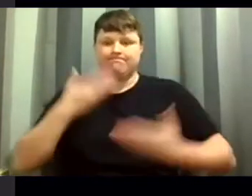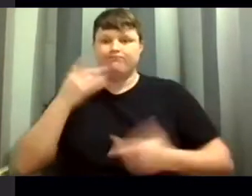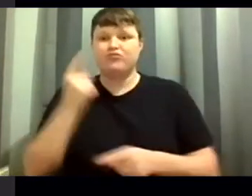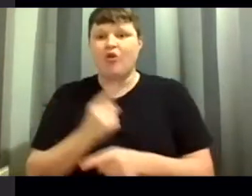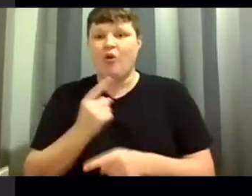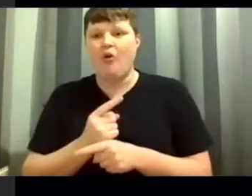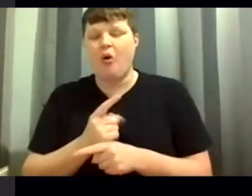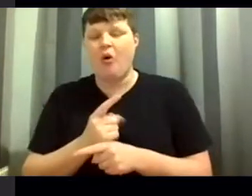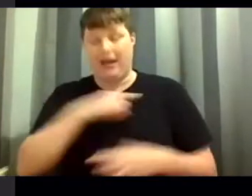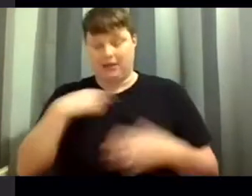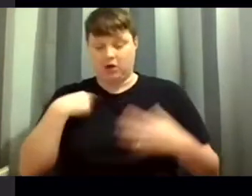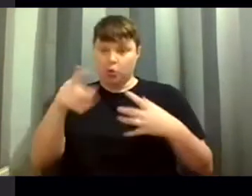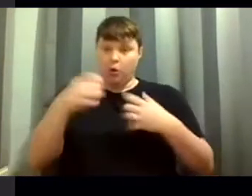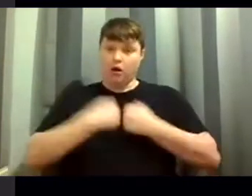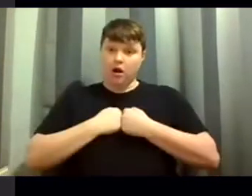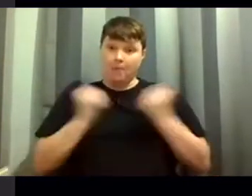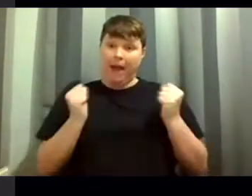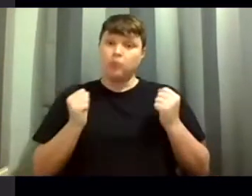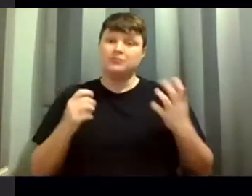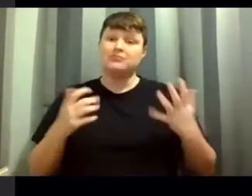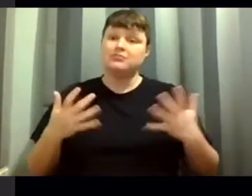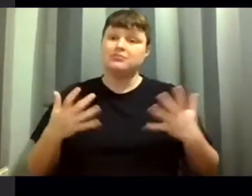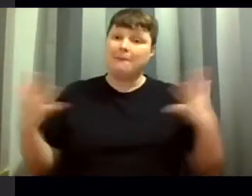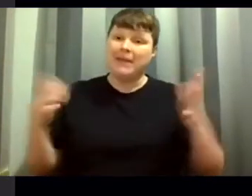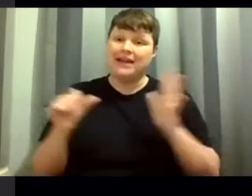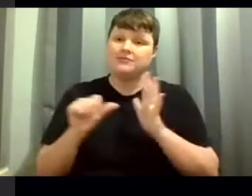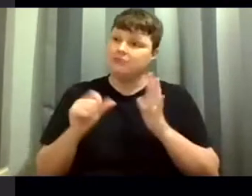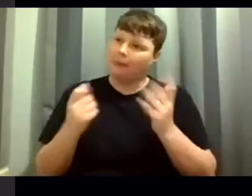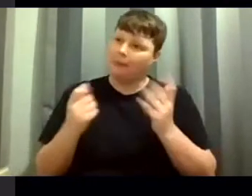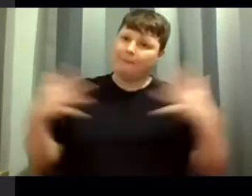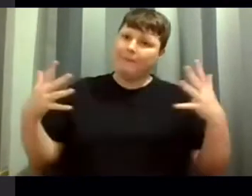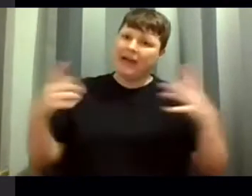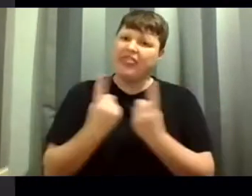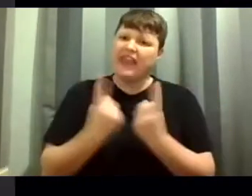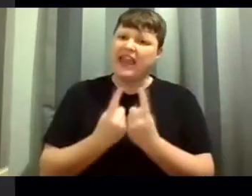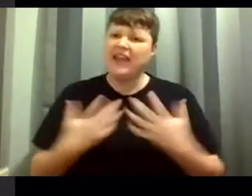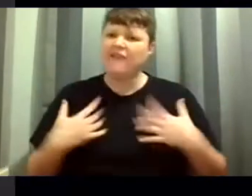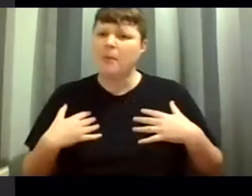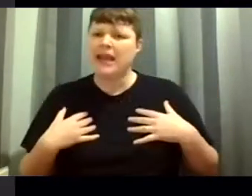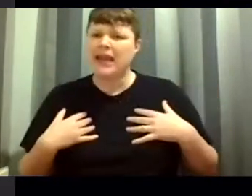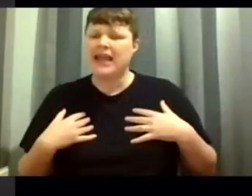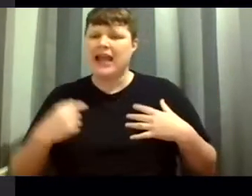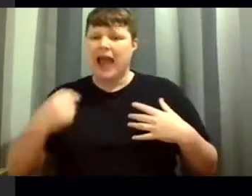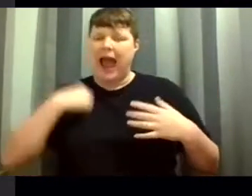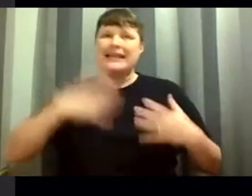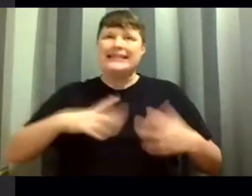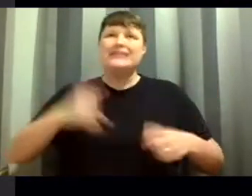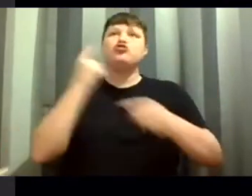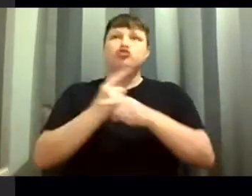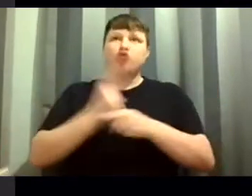out, it's a big deal and you sometimes need to just get talking to the point where you can